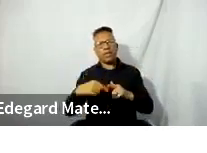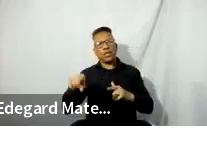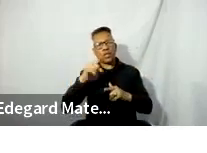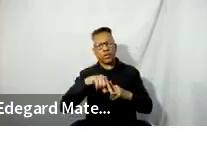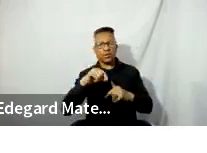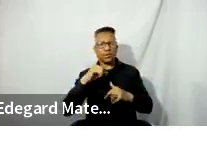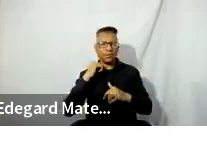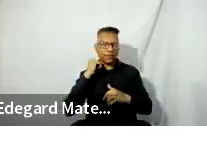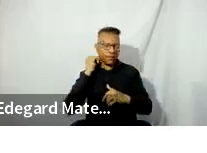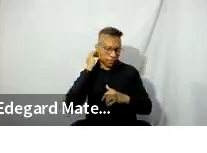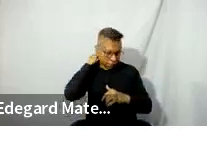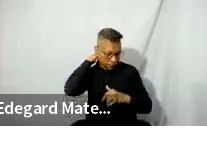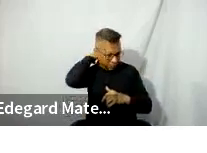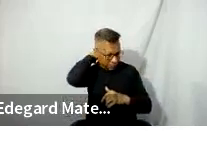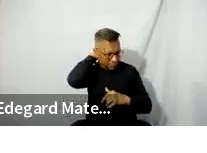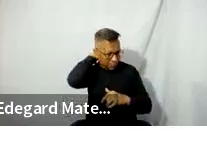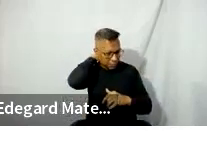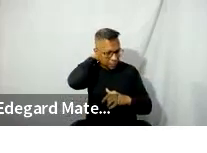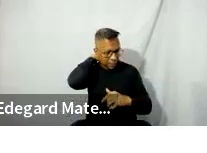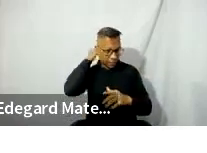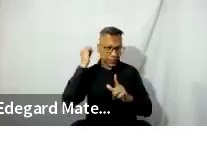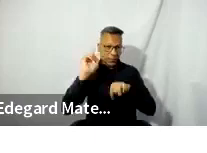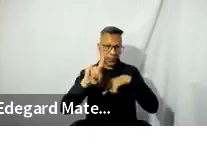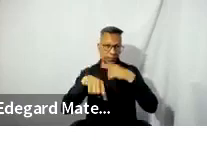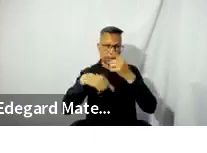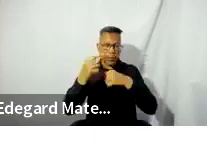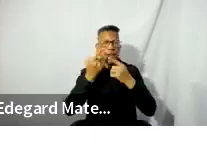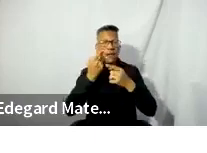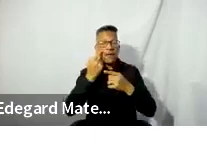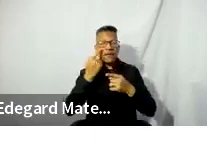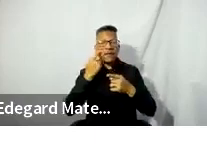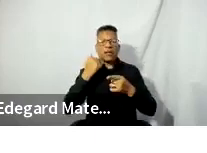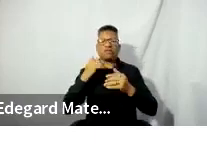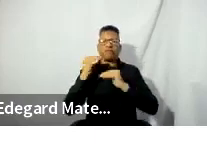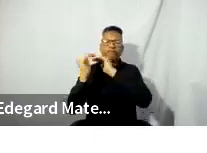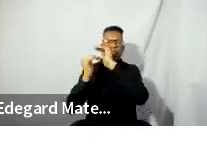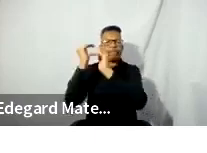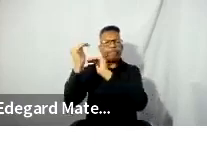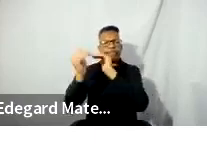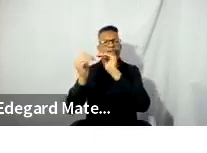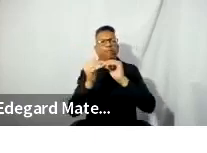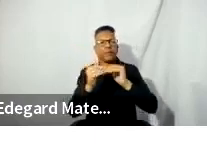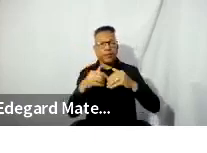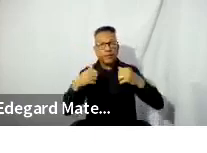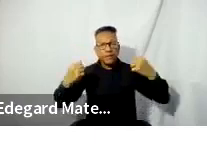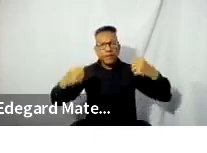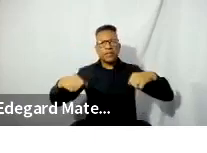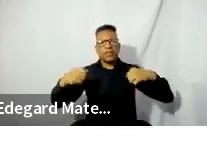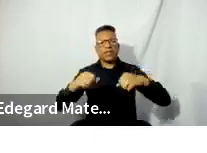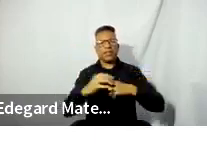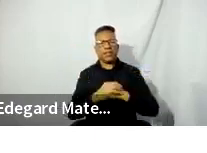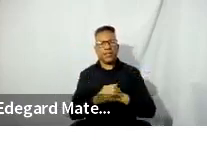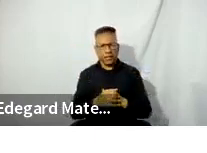to come ider ider the further the later developments, particularly in in relation to meaning sense sense, i'm very